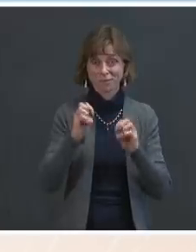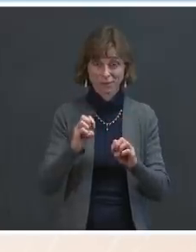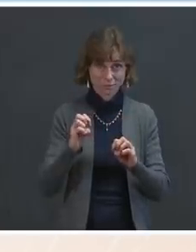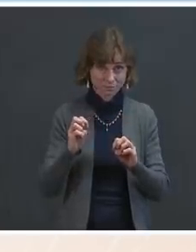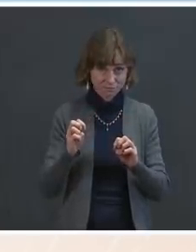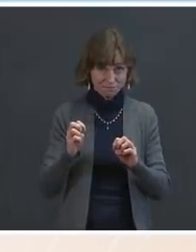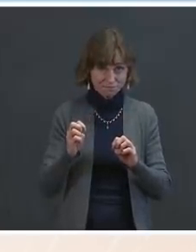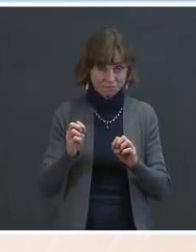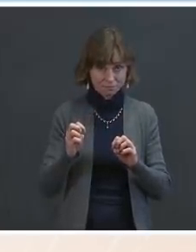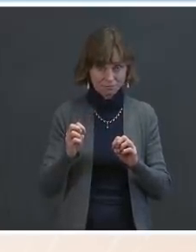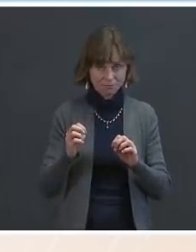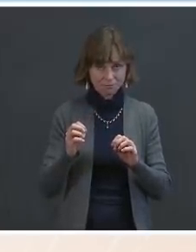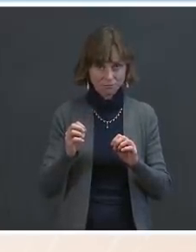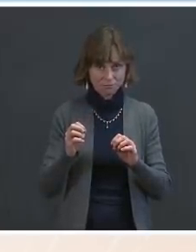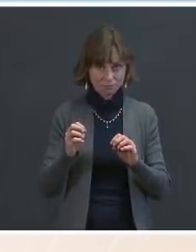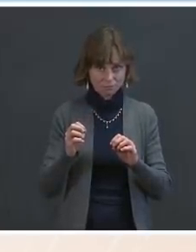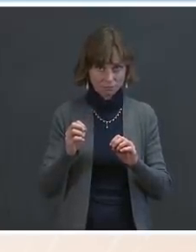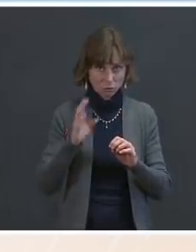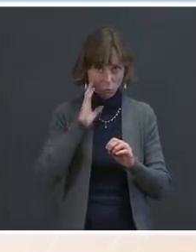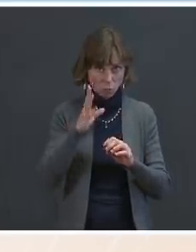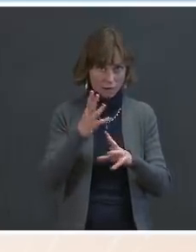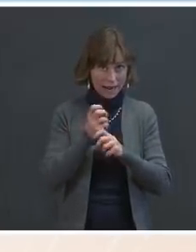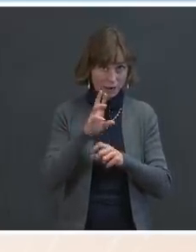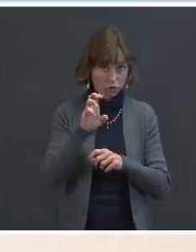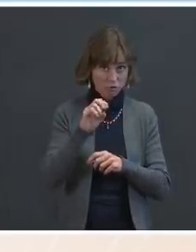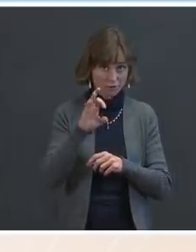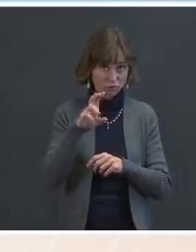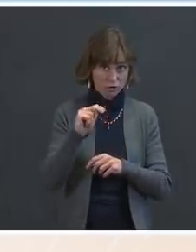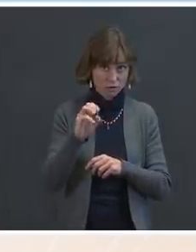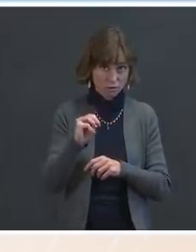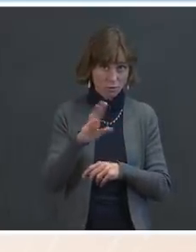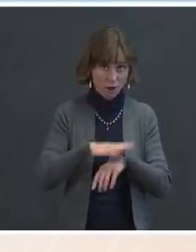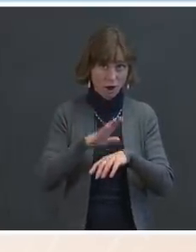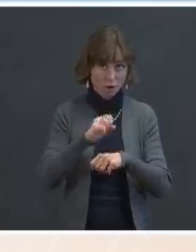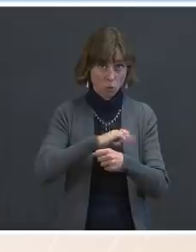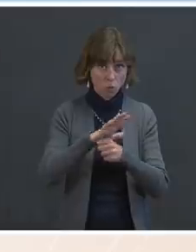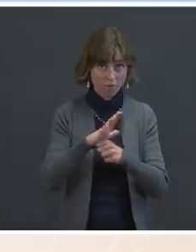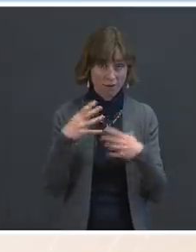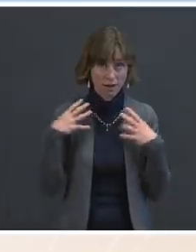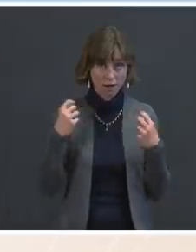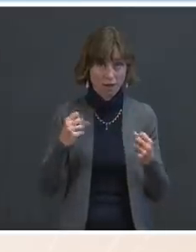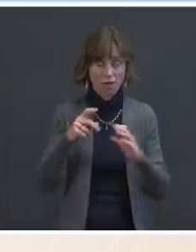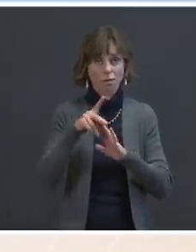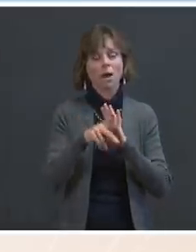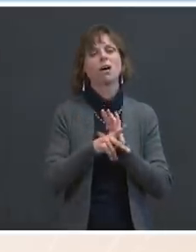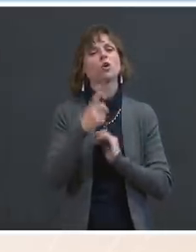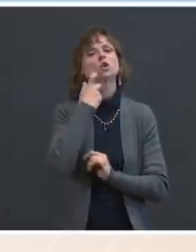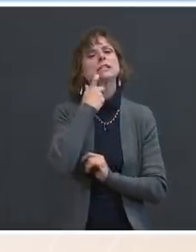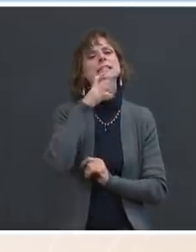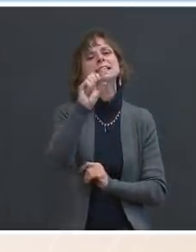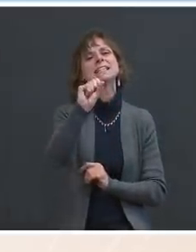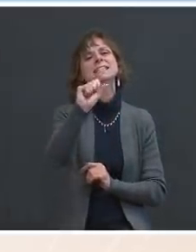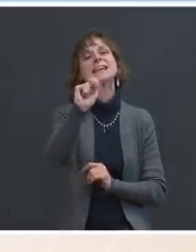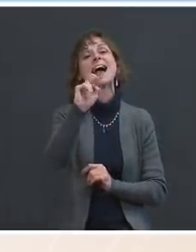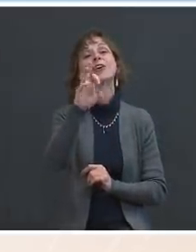and really make it a referendum on COVID policies. You know, the other day, Bernie Sanders tweeted that it's time for Democrats